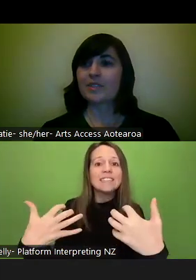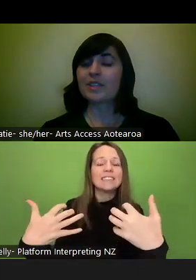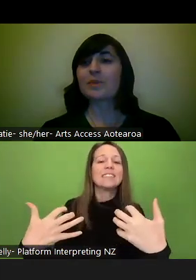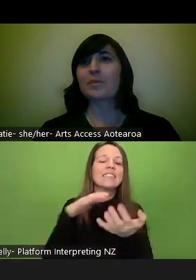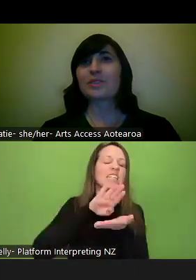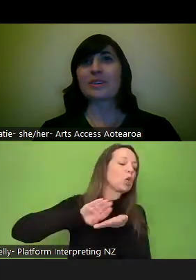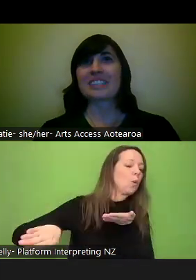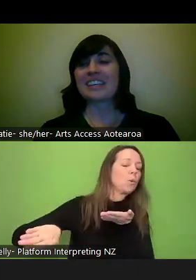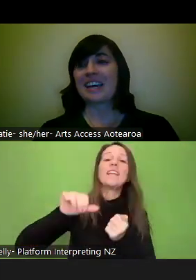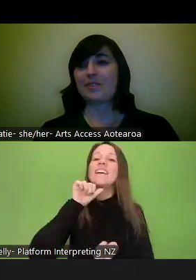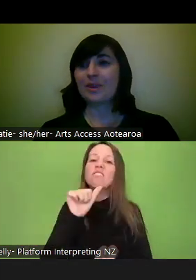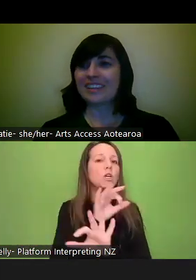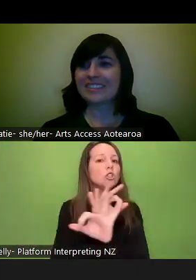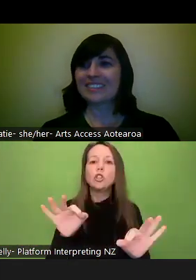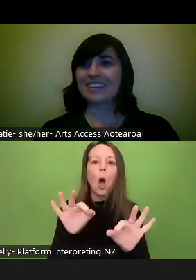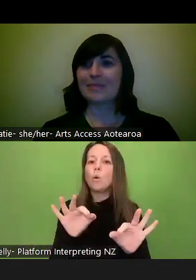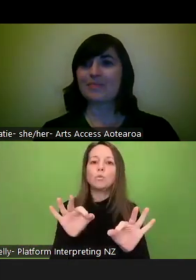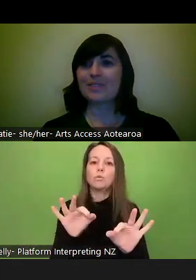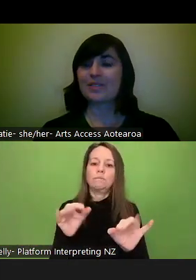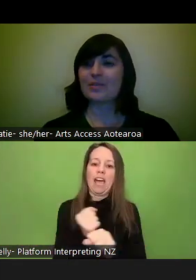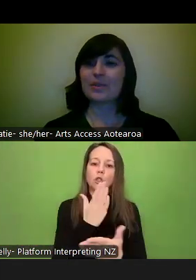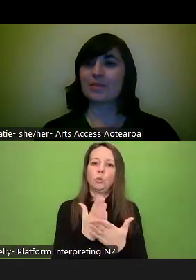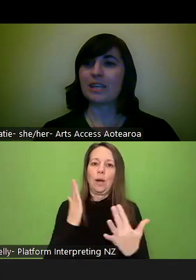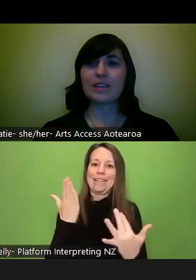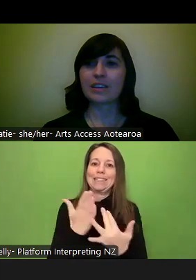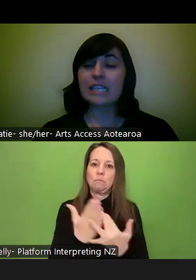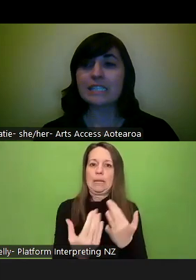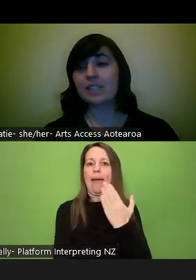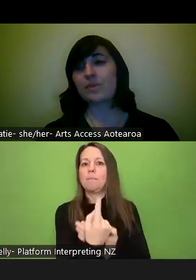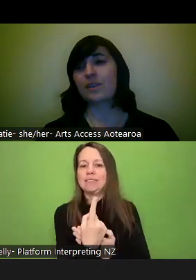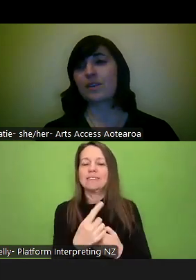So that's why we're so excited to have you with us, to be continuing